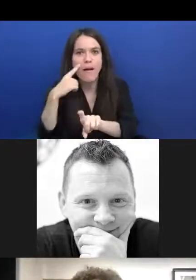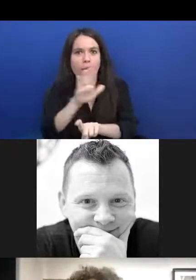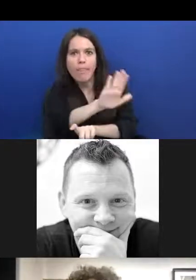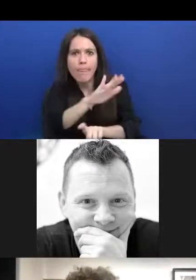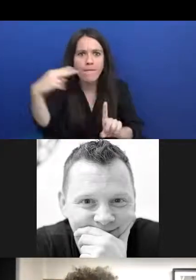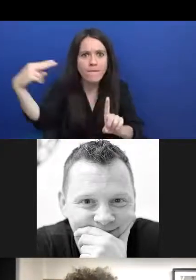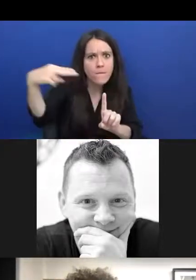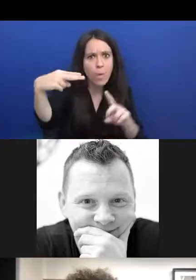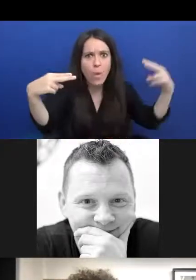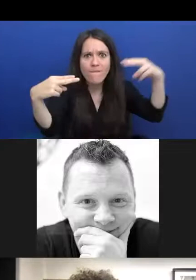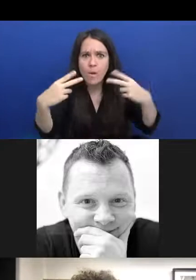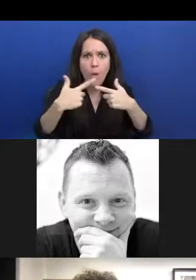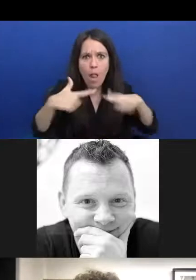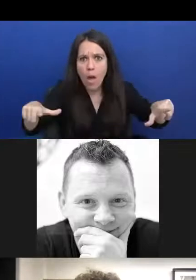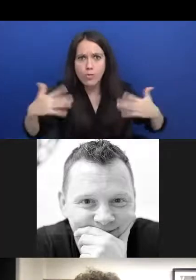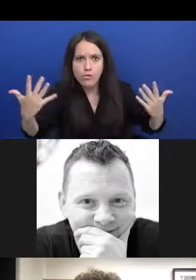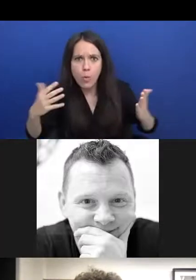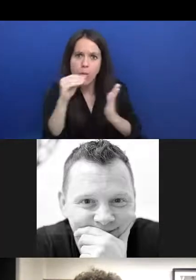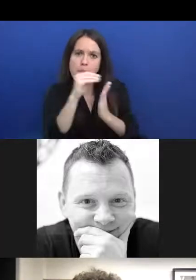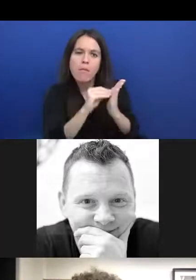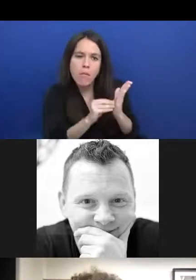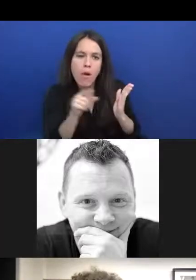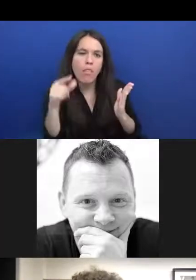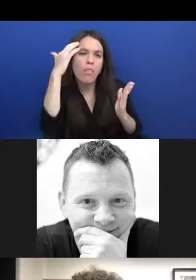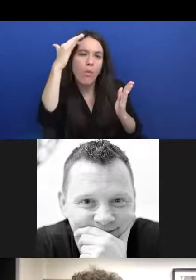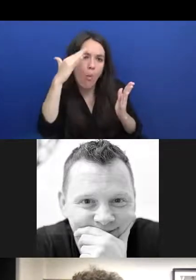wrote them down what they thought about language what they thought people should do with language